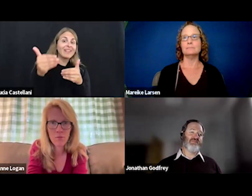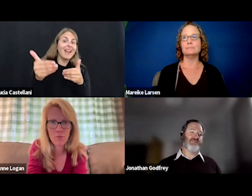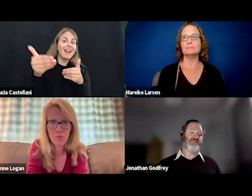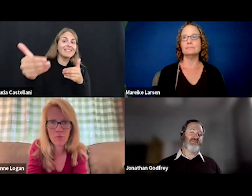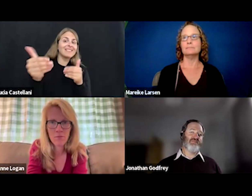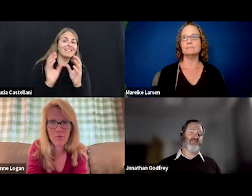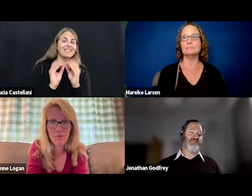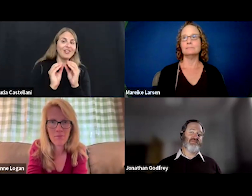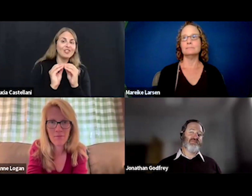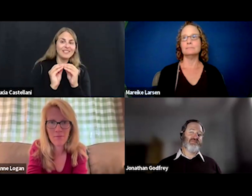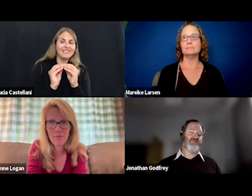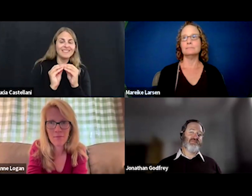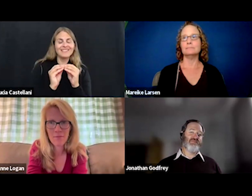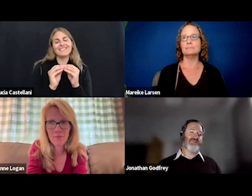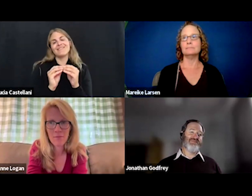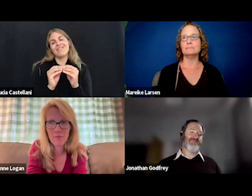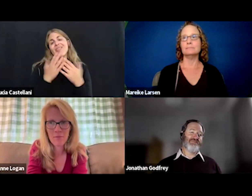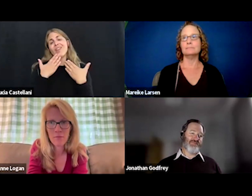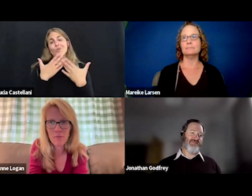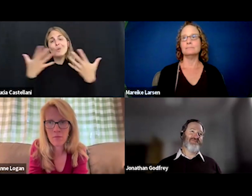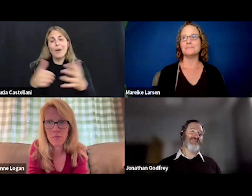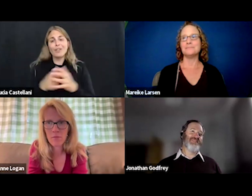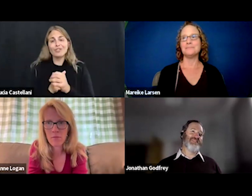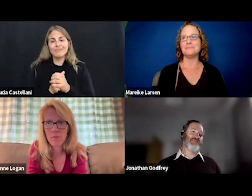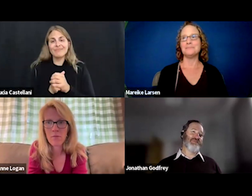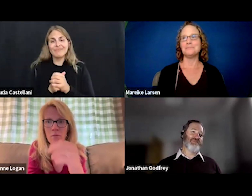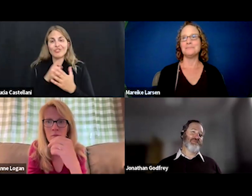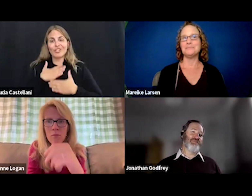weeks. Thank you all so much. I really enjoyed this.